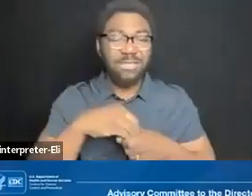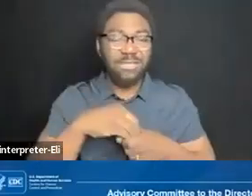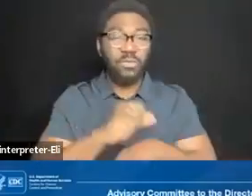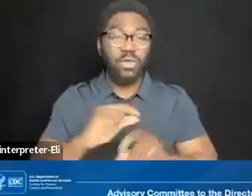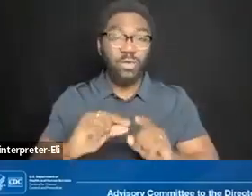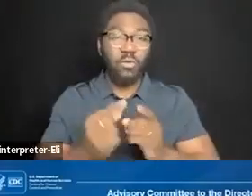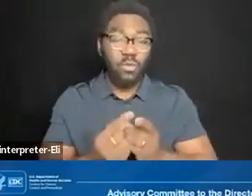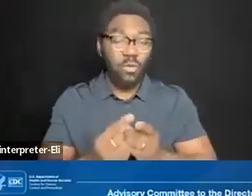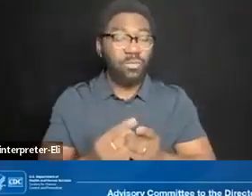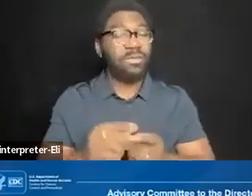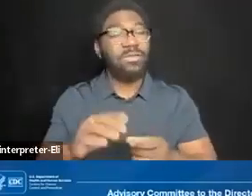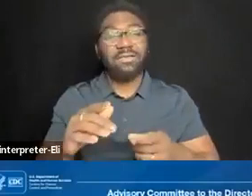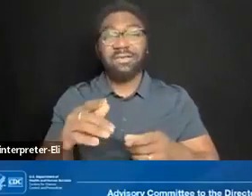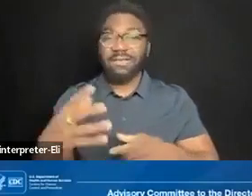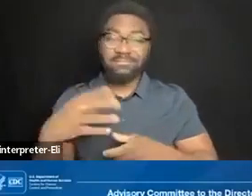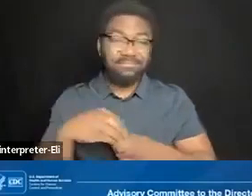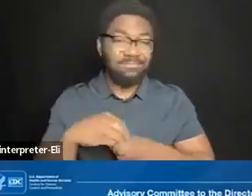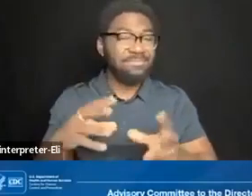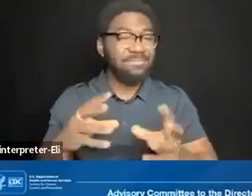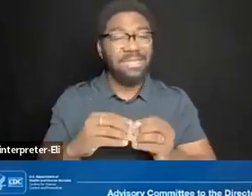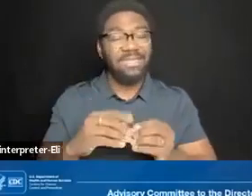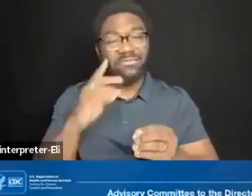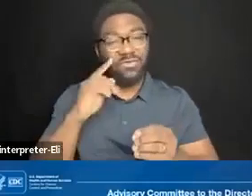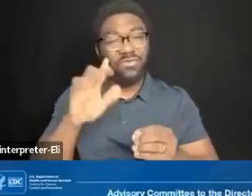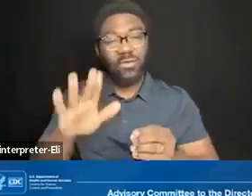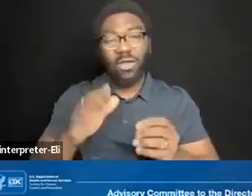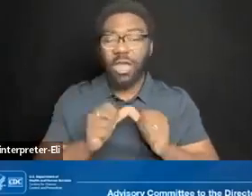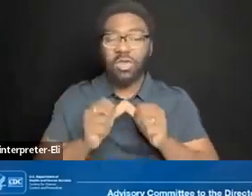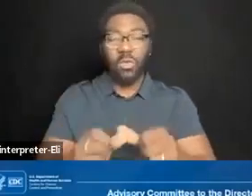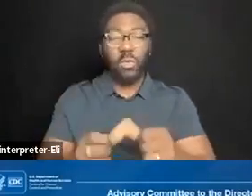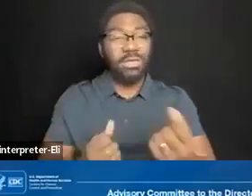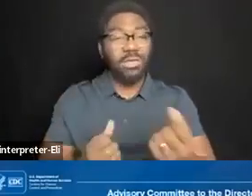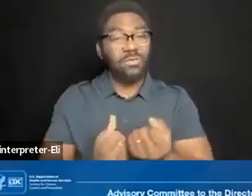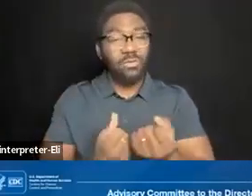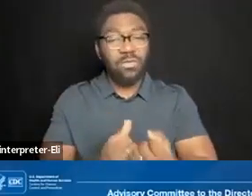and for your ongoing support. I'm always grateful for your wise counsel and your proposal